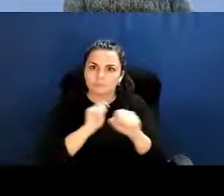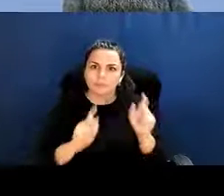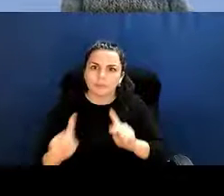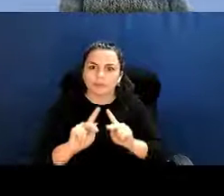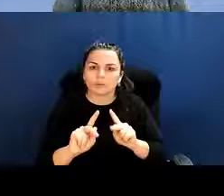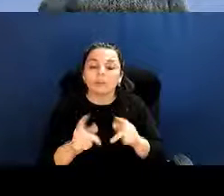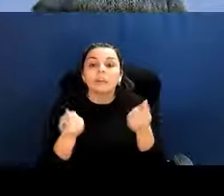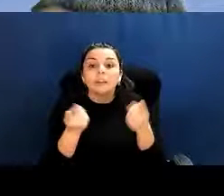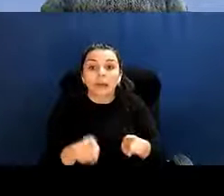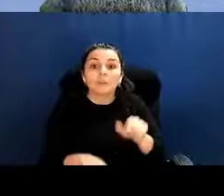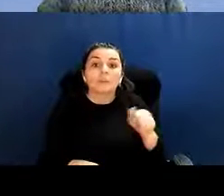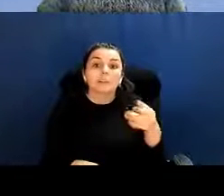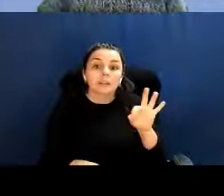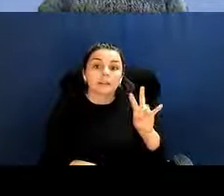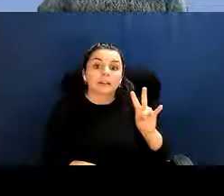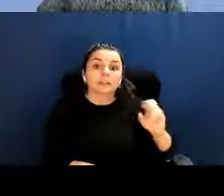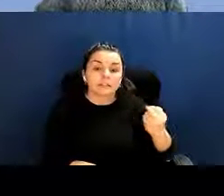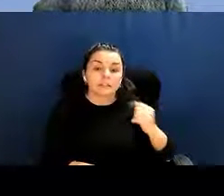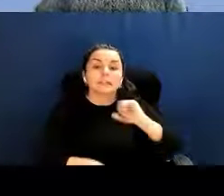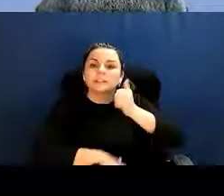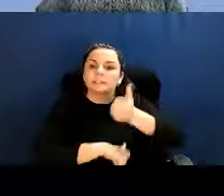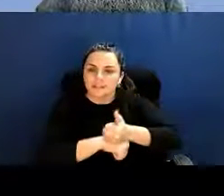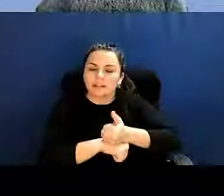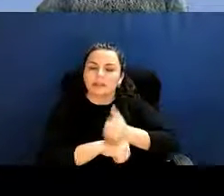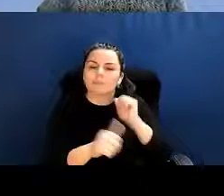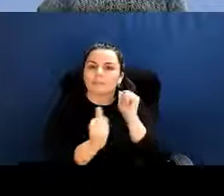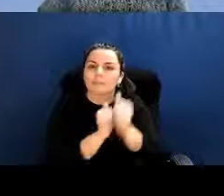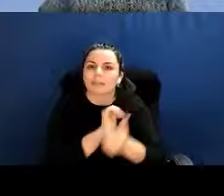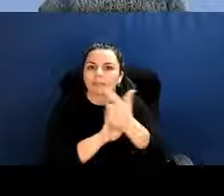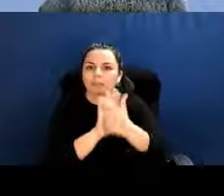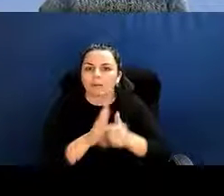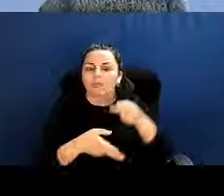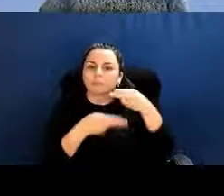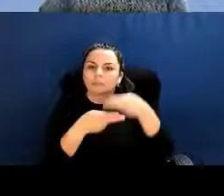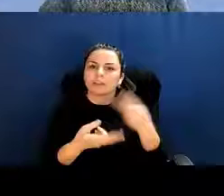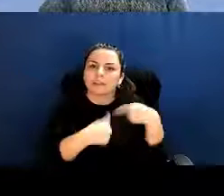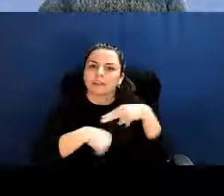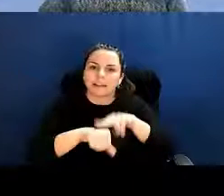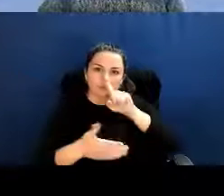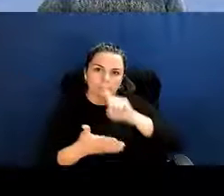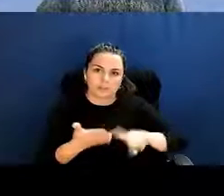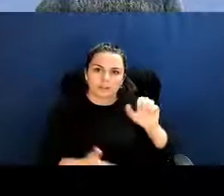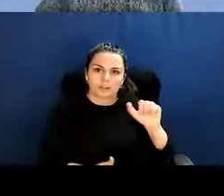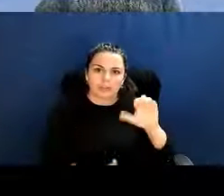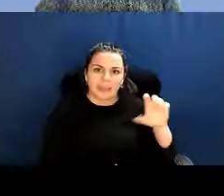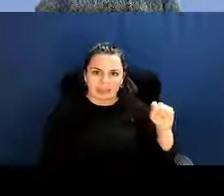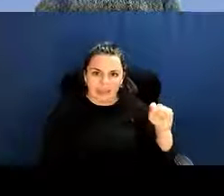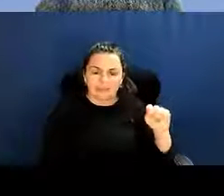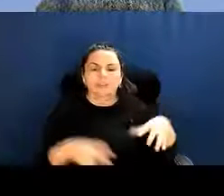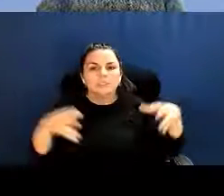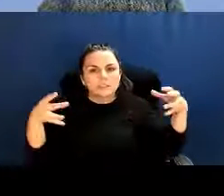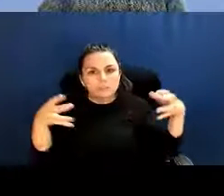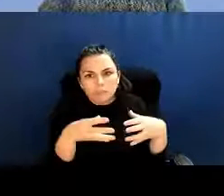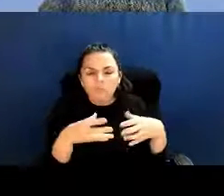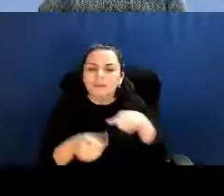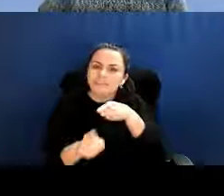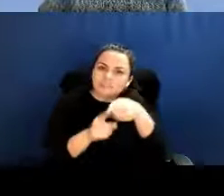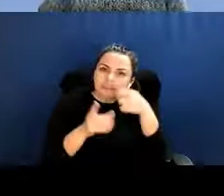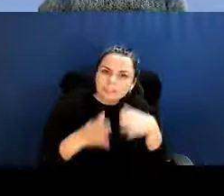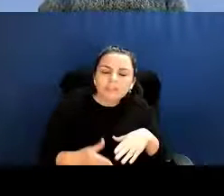they introduced the National Research Acts, and got a group of specialists, ethicists and researchers together,